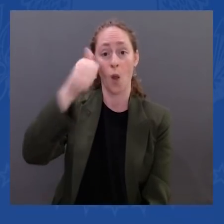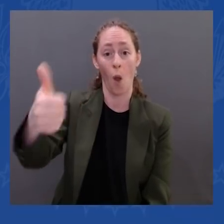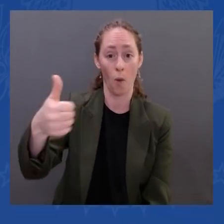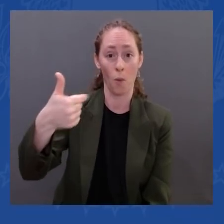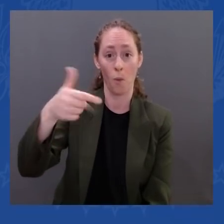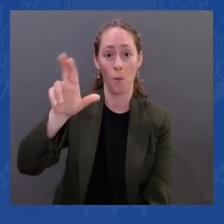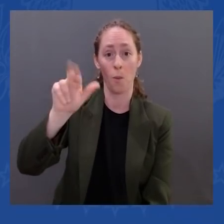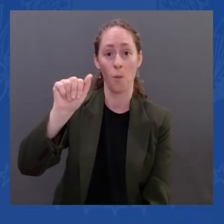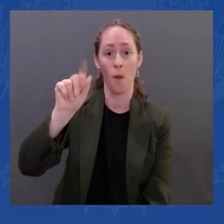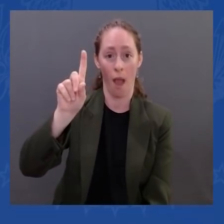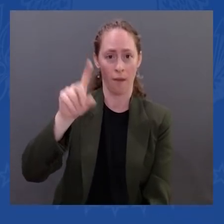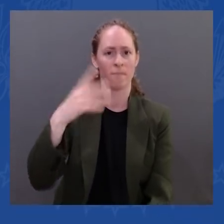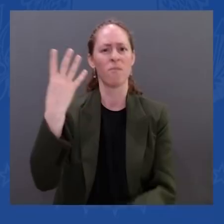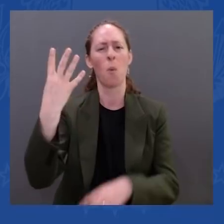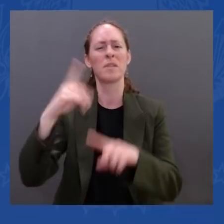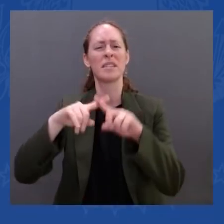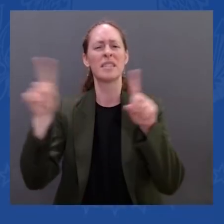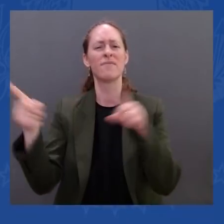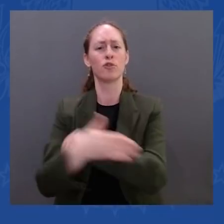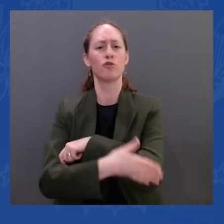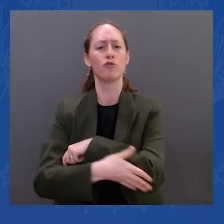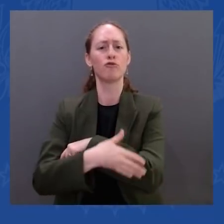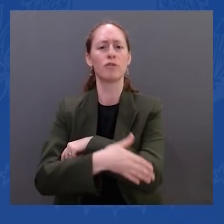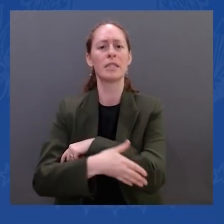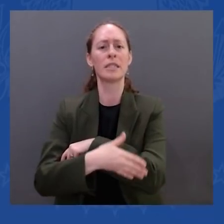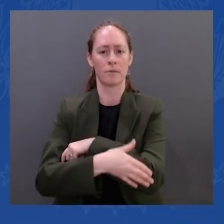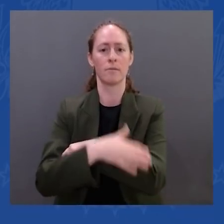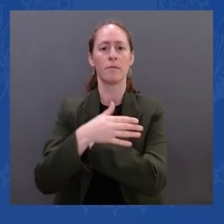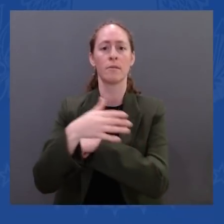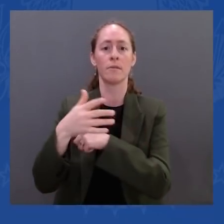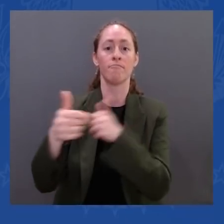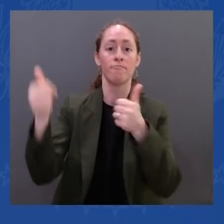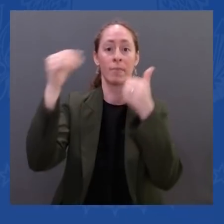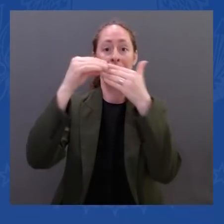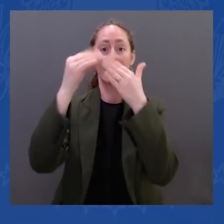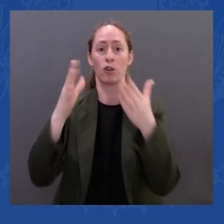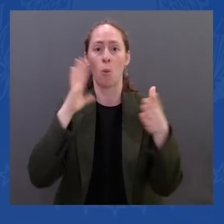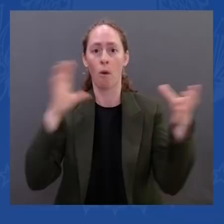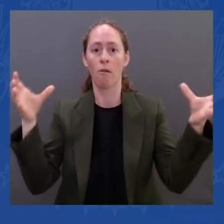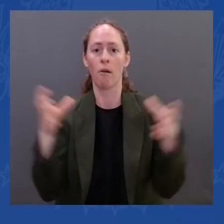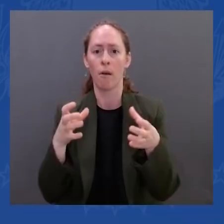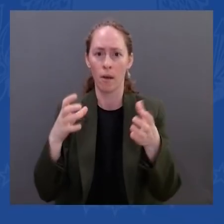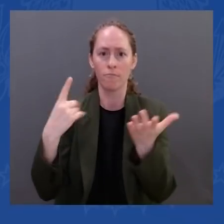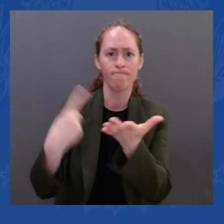Based on this common awareness, today, frank and useful discussion